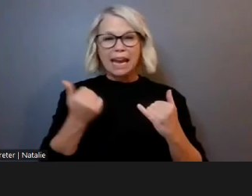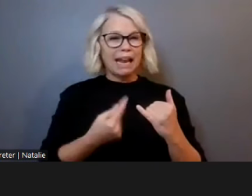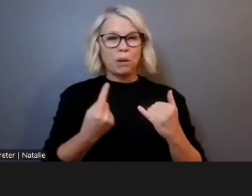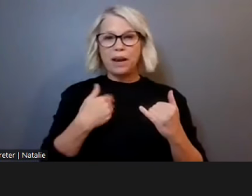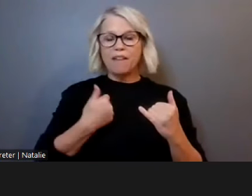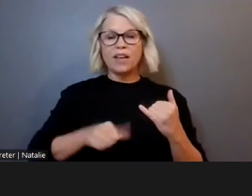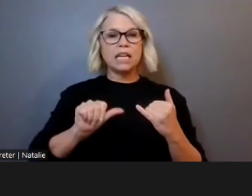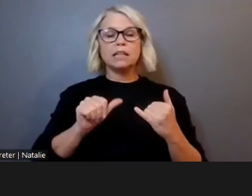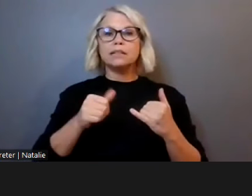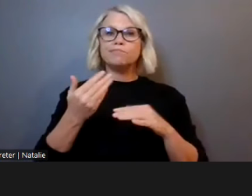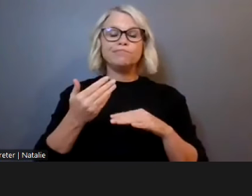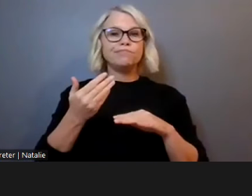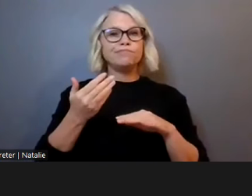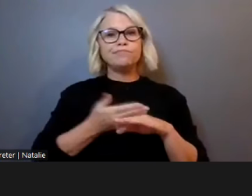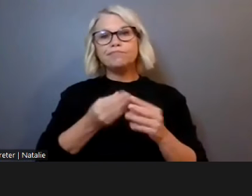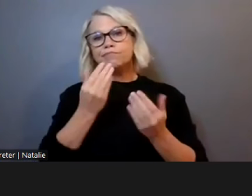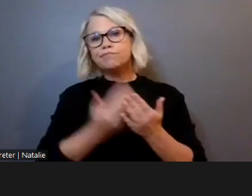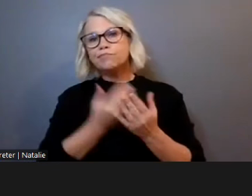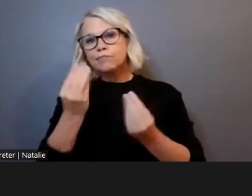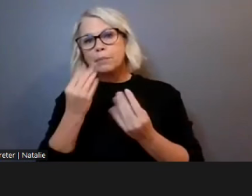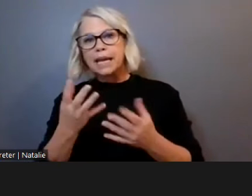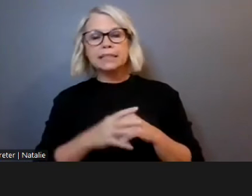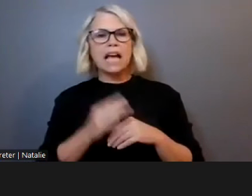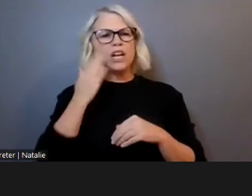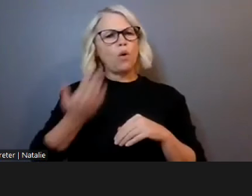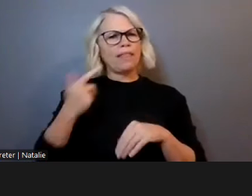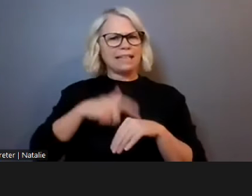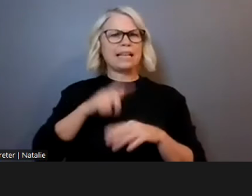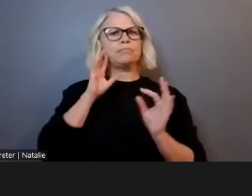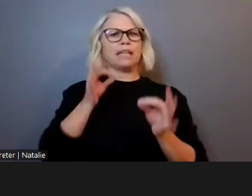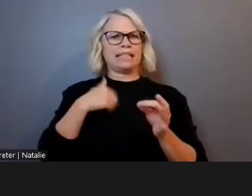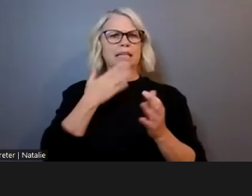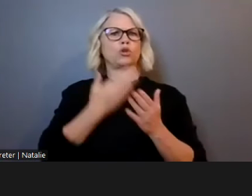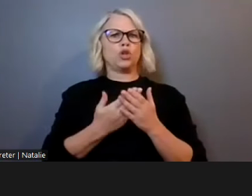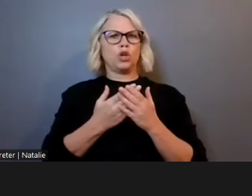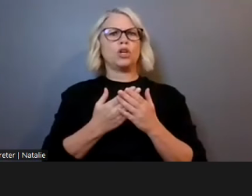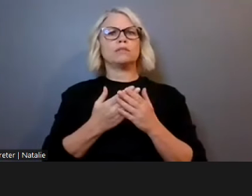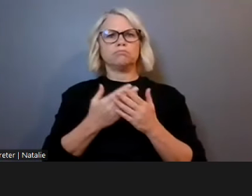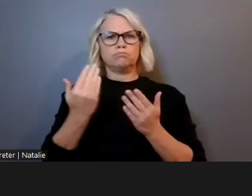I know that last time, there definitely were some pretty good updates, so if anyone has